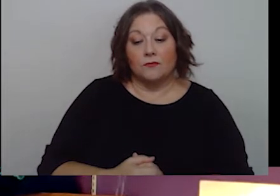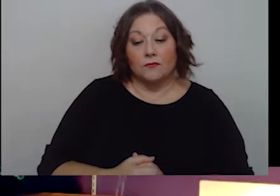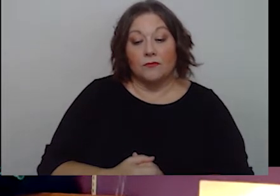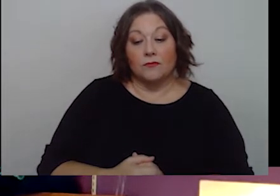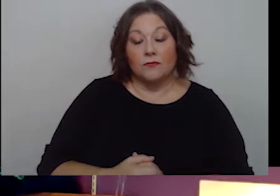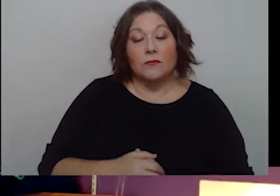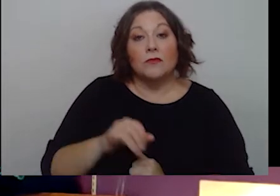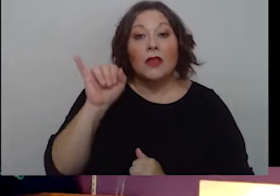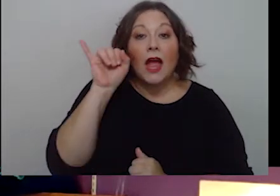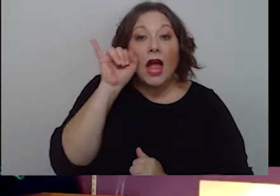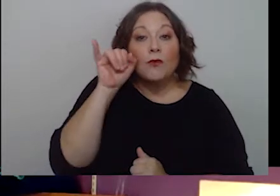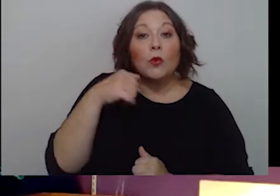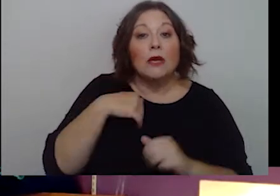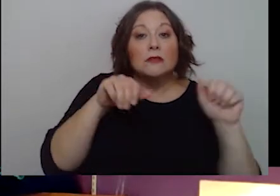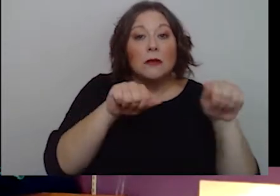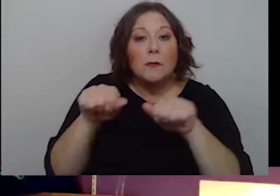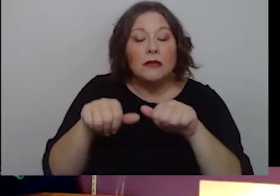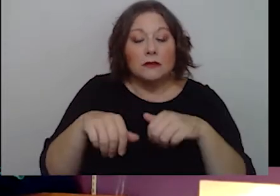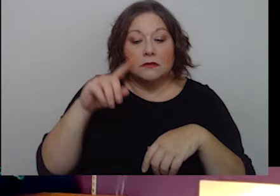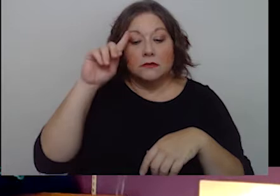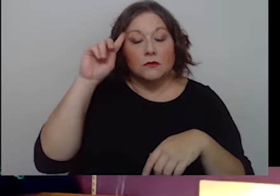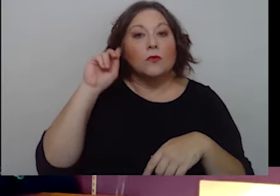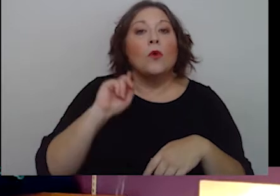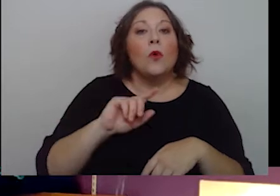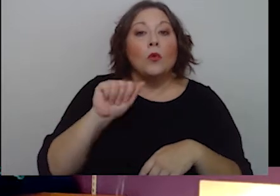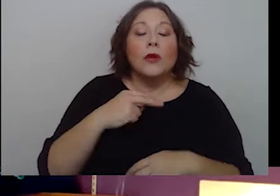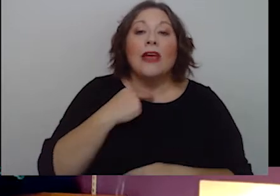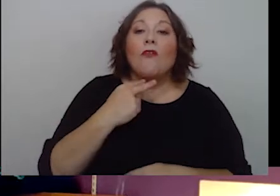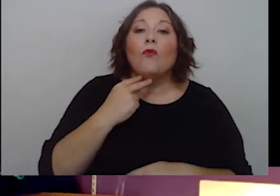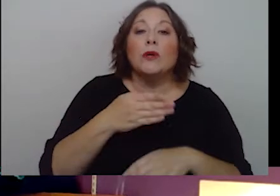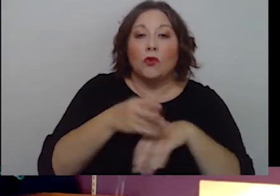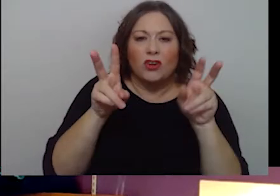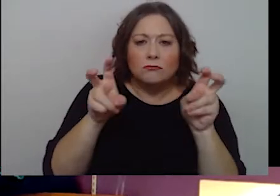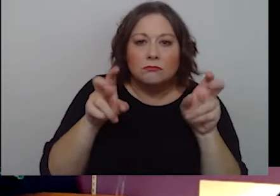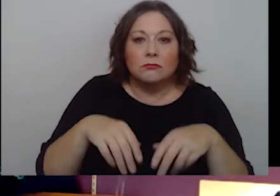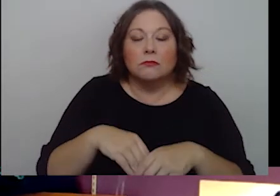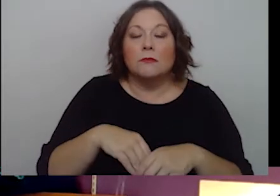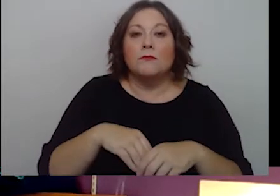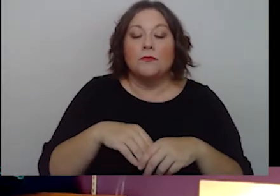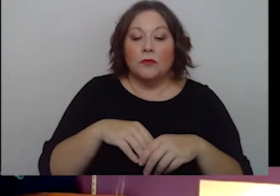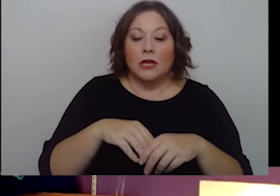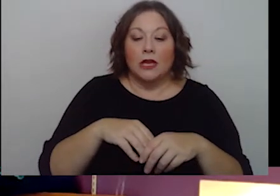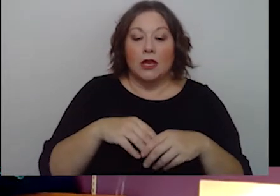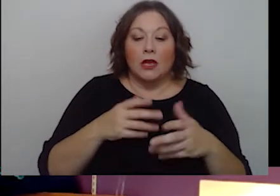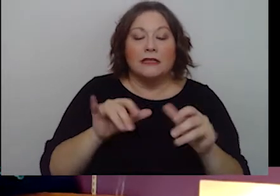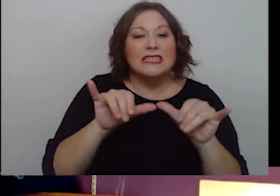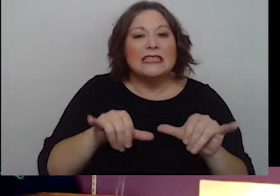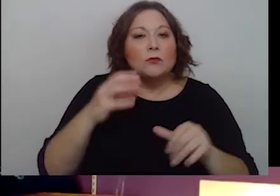iPhone has a capabilities of where you can have a voice-over it's called. It's a system where the phone actually talks with you.